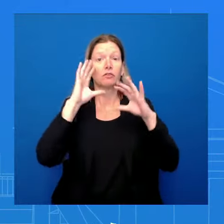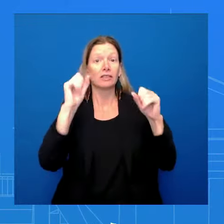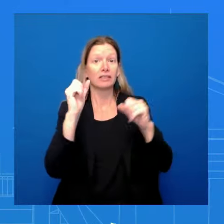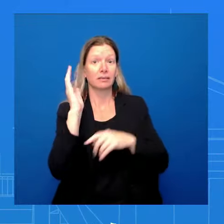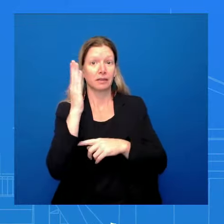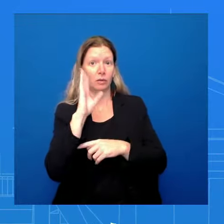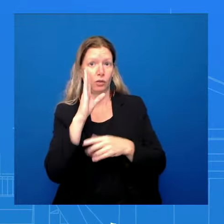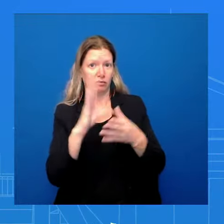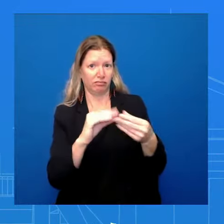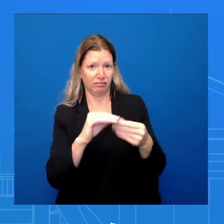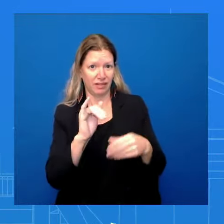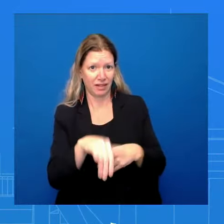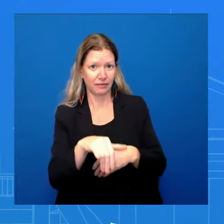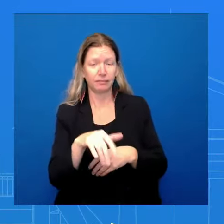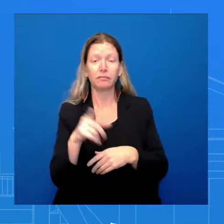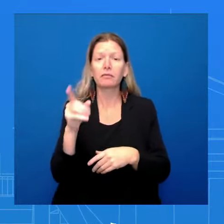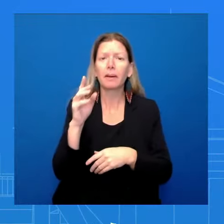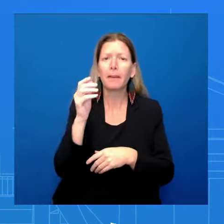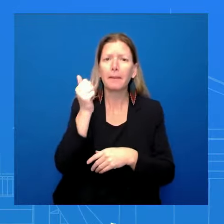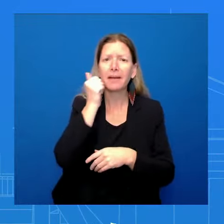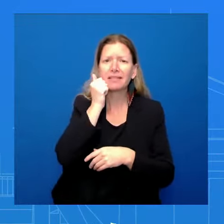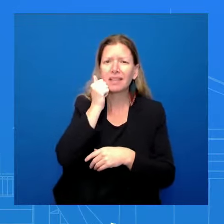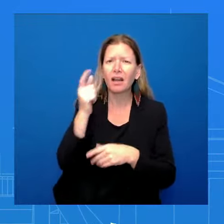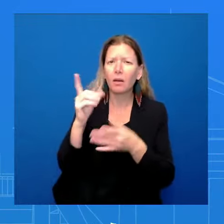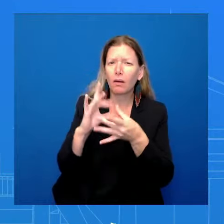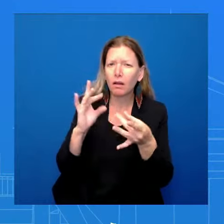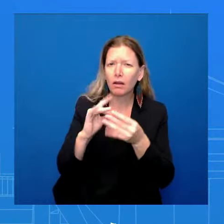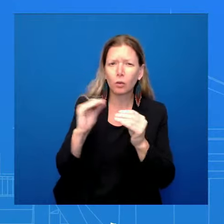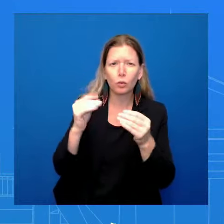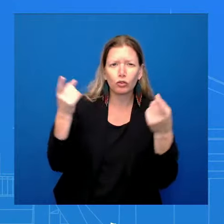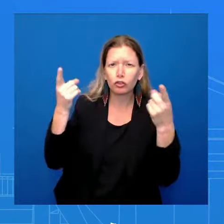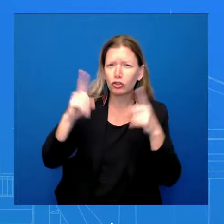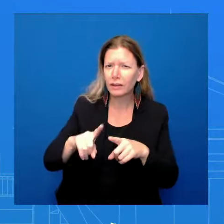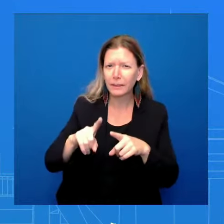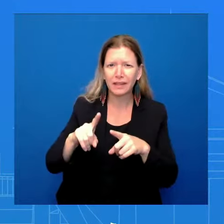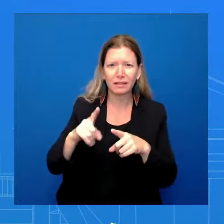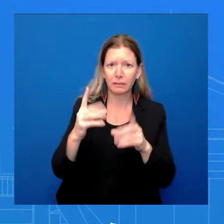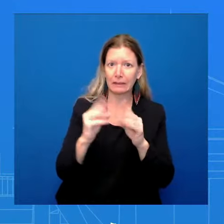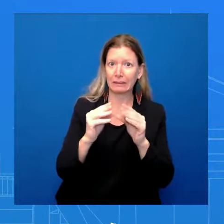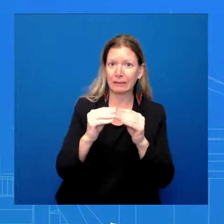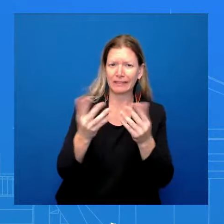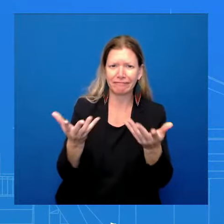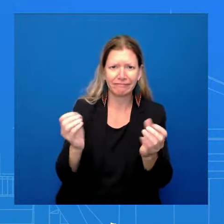with North Korea and Eastern Russia. What's your evaluation of what we've seen during the last days? Mr. Sullivan: Look, we're not going